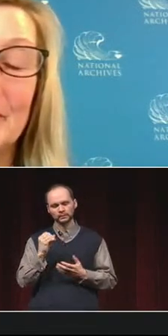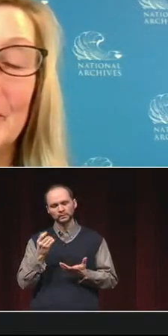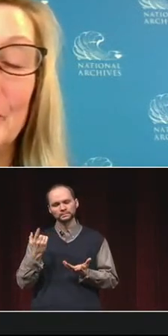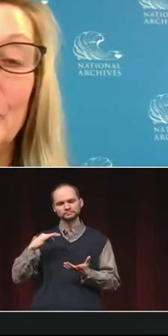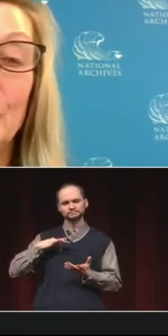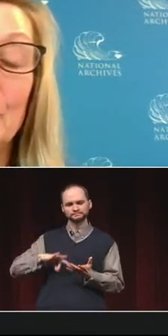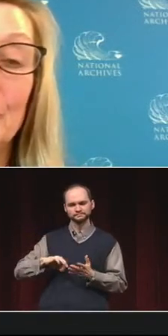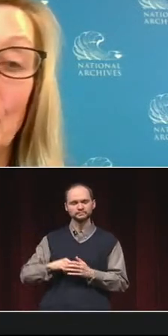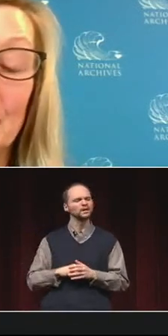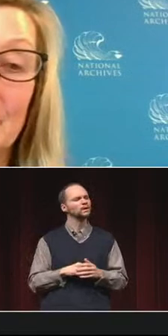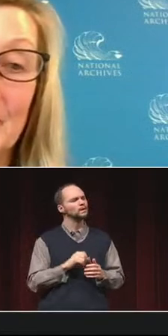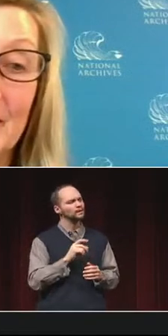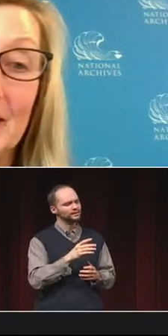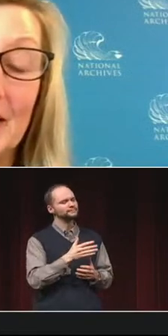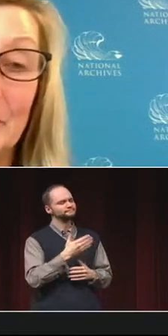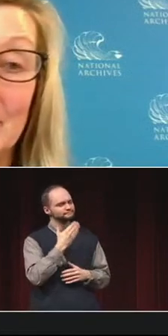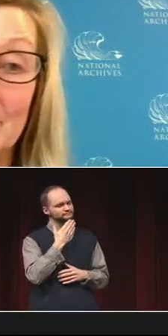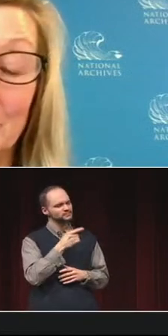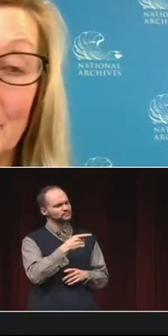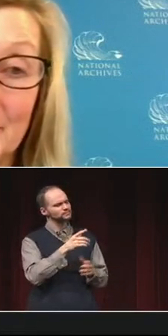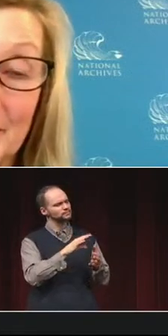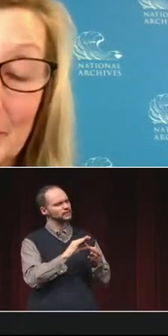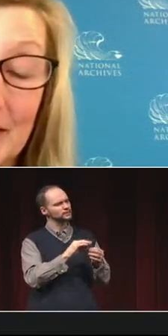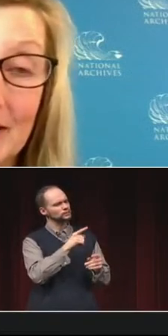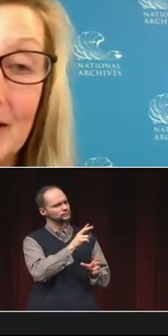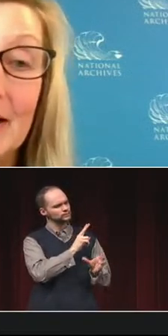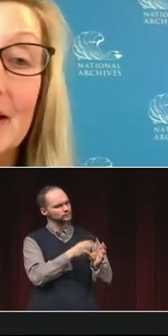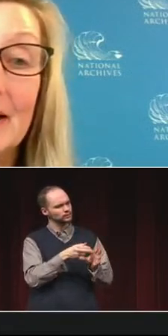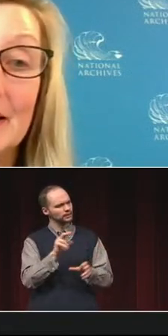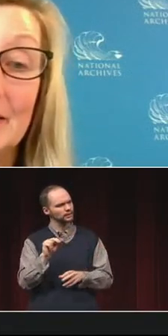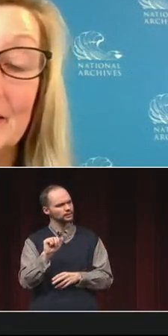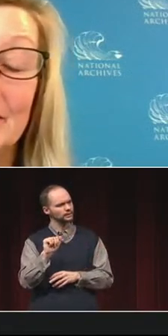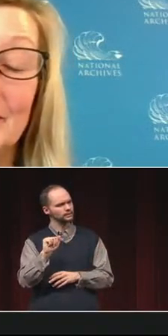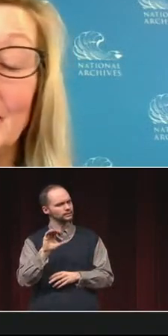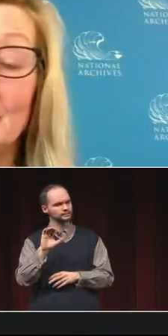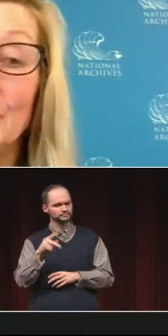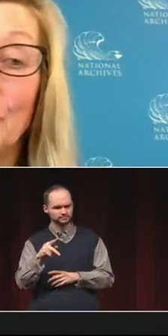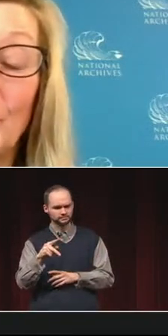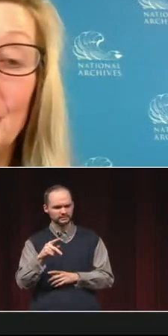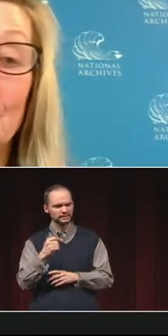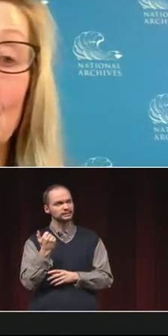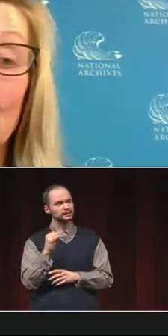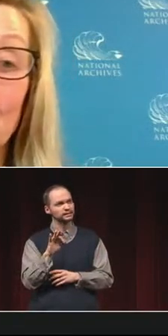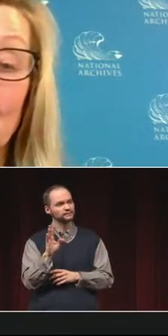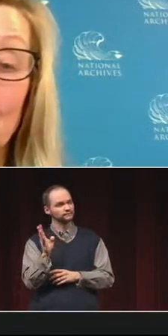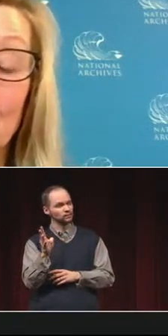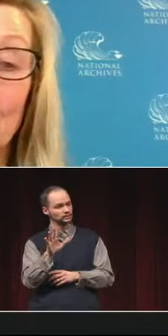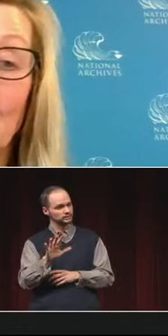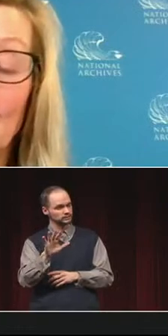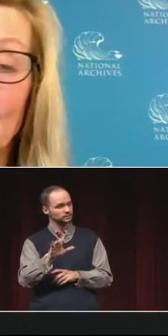you joined the NAACP in the 1940s, but your husband had